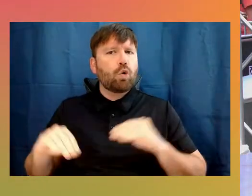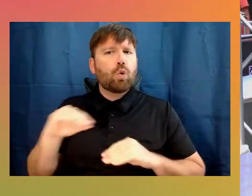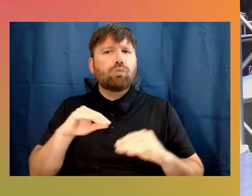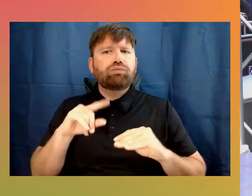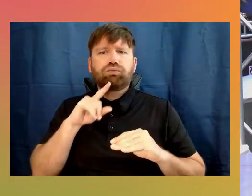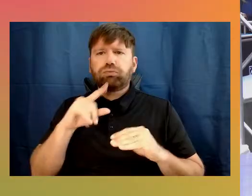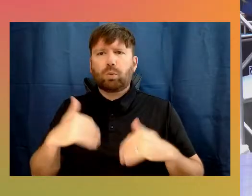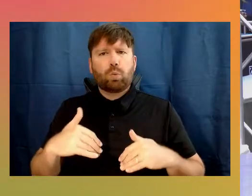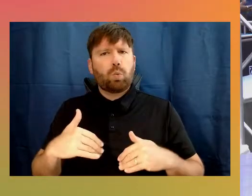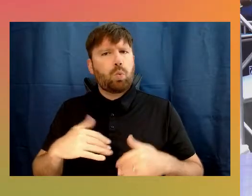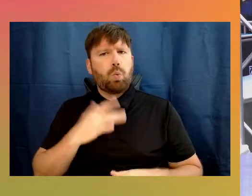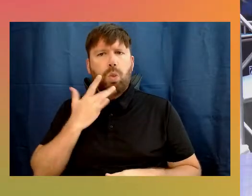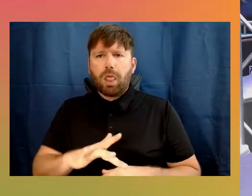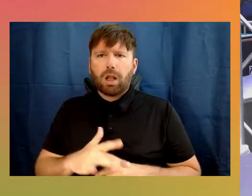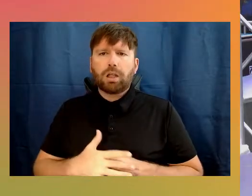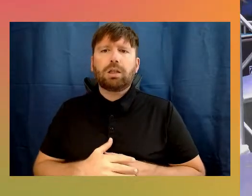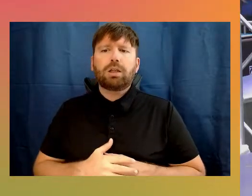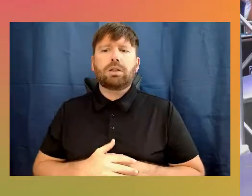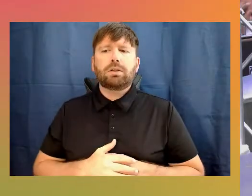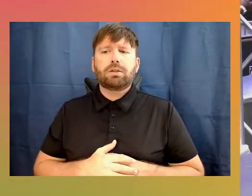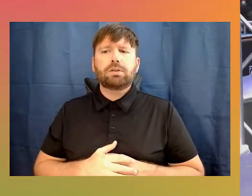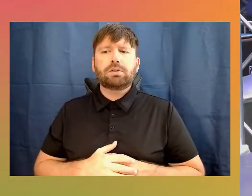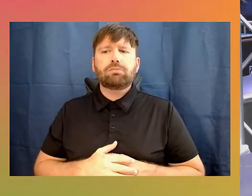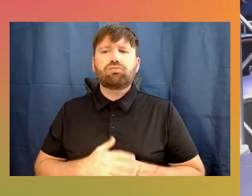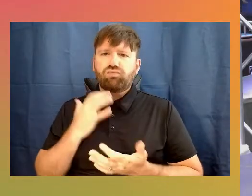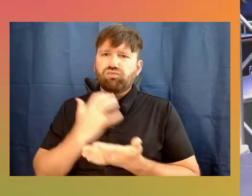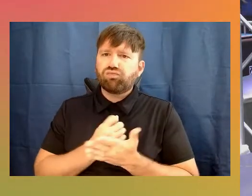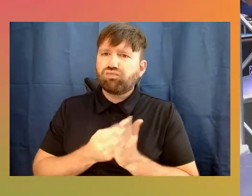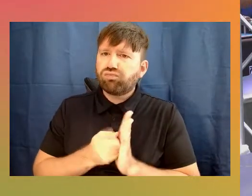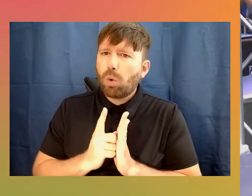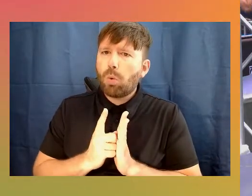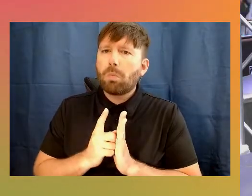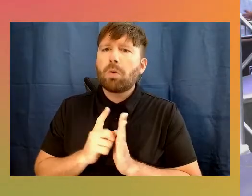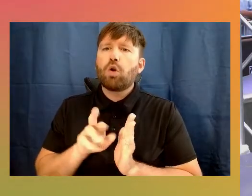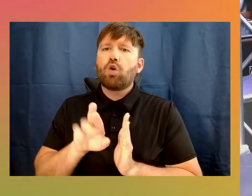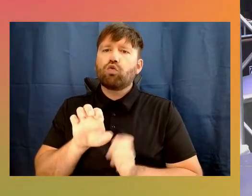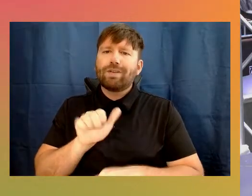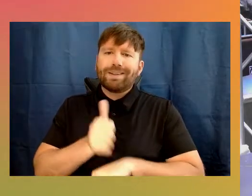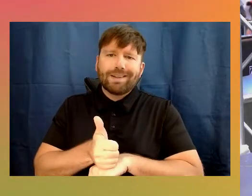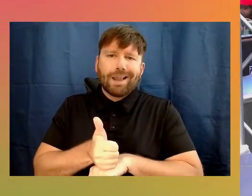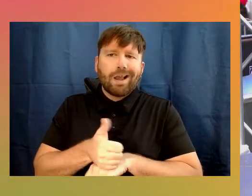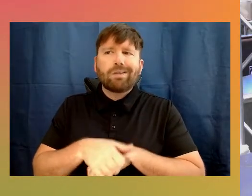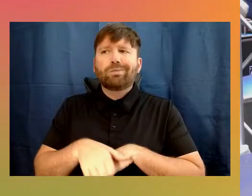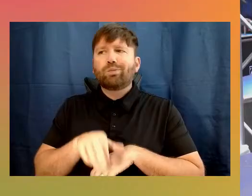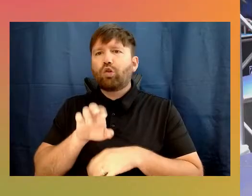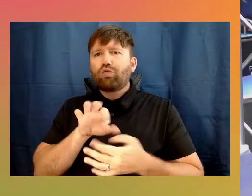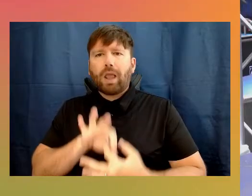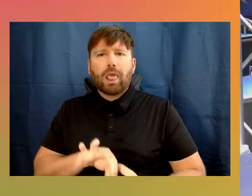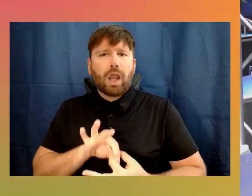COMING TODAY. RETURN TO GRATITUDE TO BE HEALTHY AND WELL ENOUGH TO MOVE.